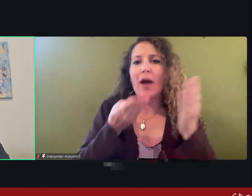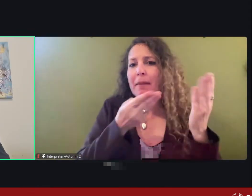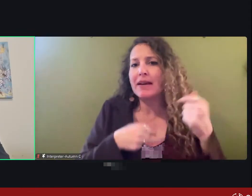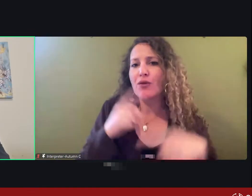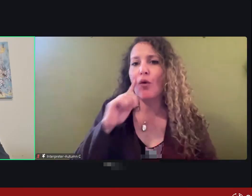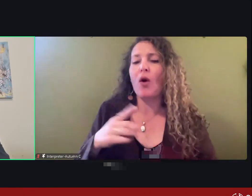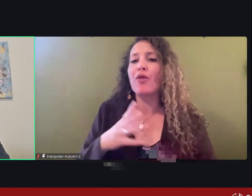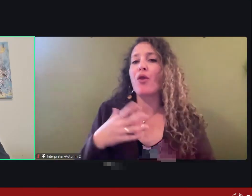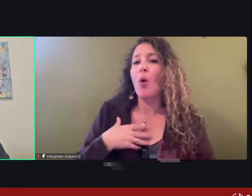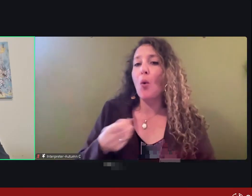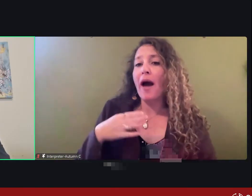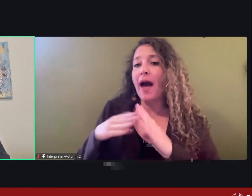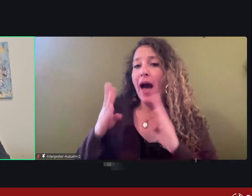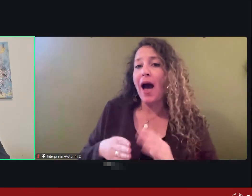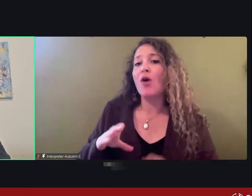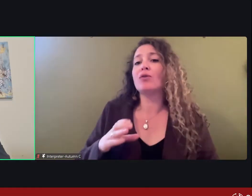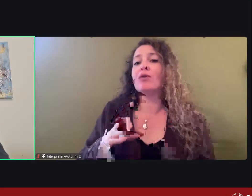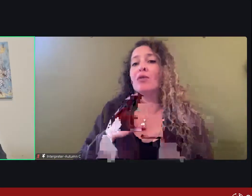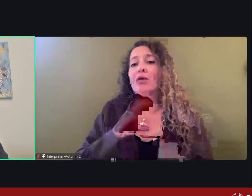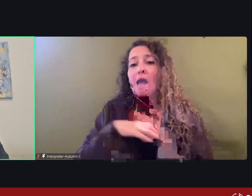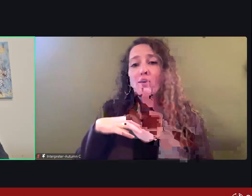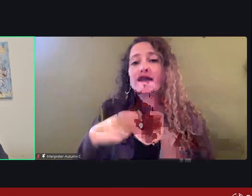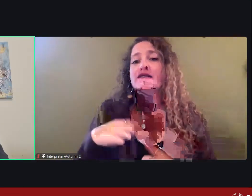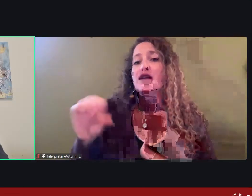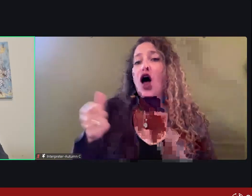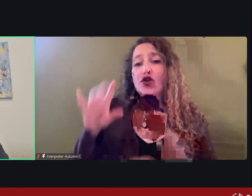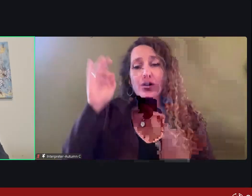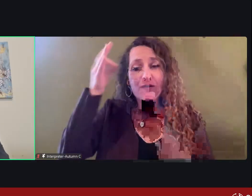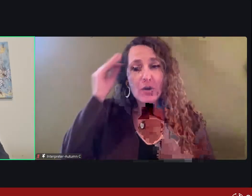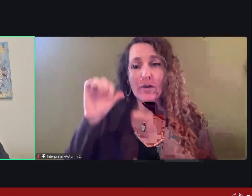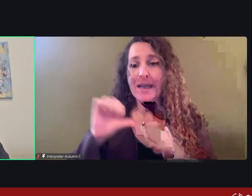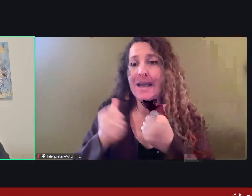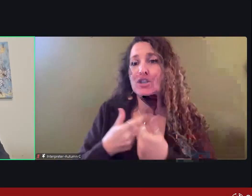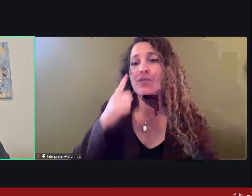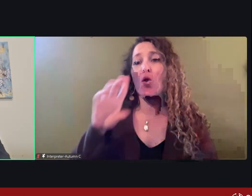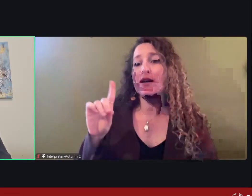Congress and other federal agencies on issues of disability policy and